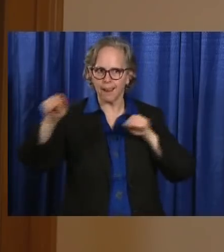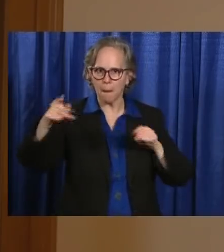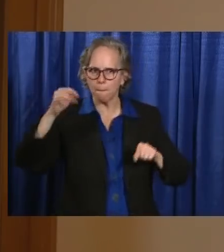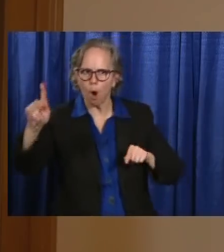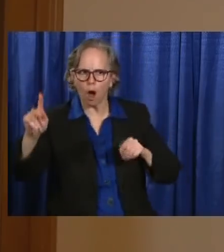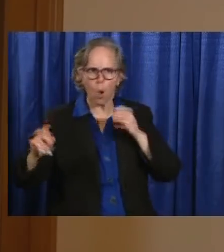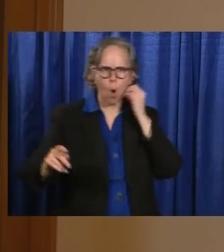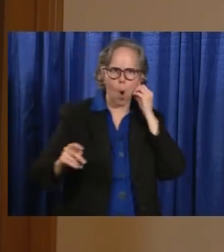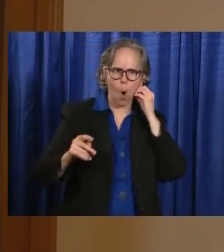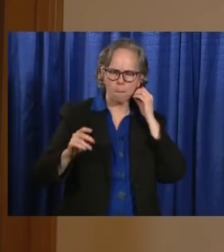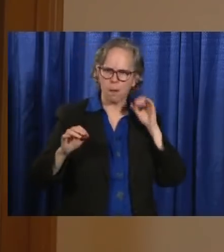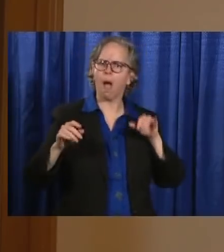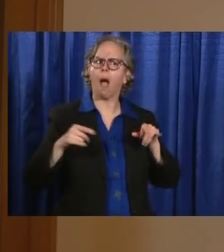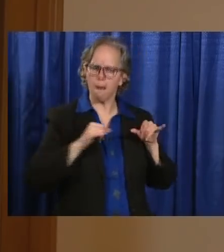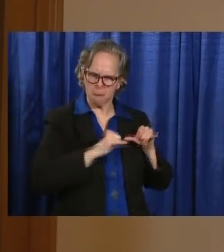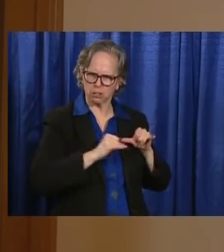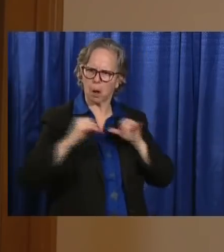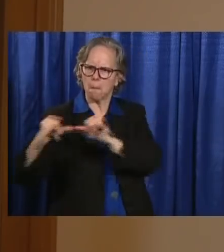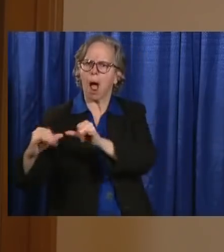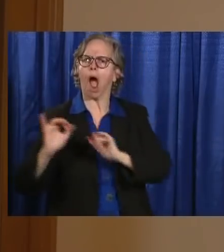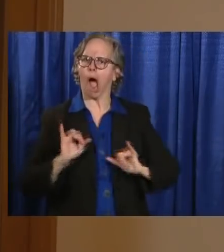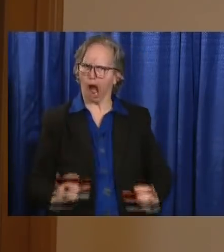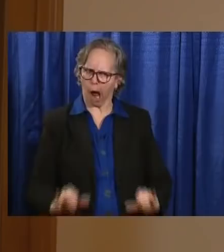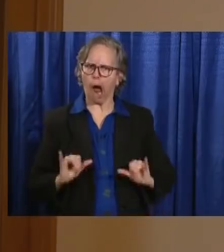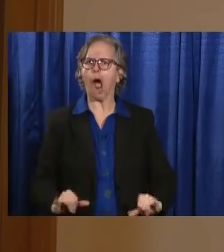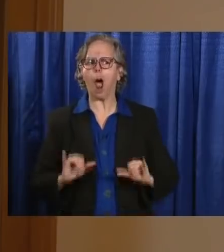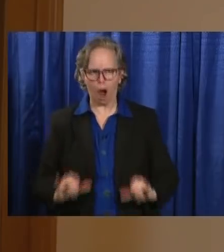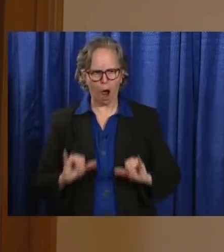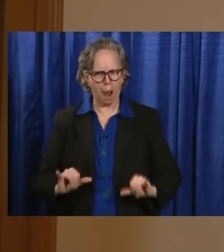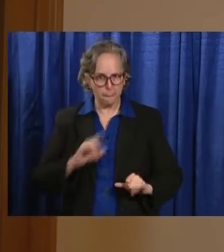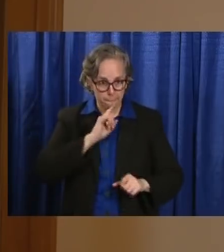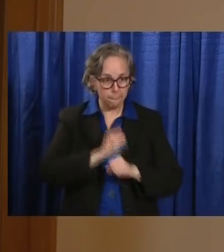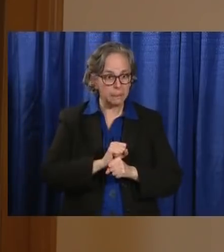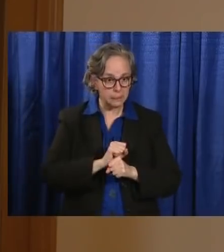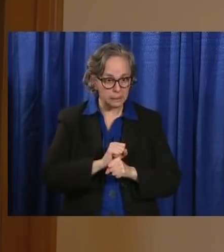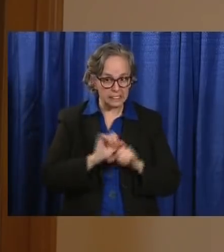PARKS. WE SEE AN INCREASE IN ACTIVITY AT HOME.